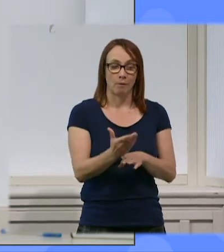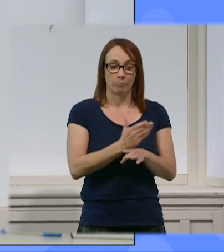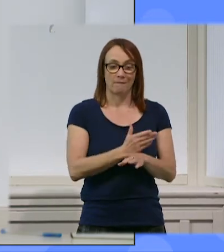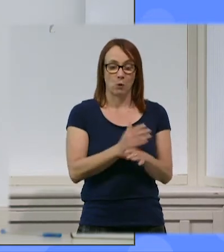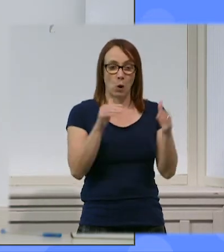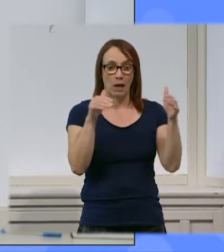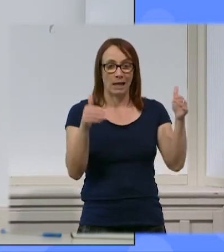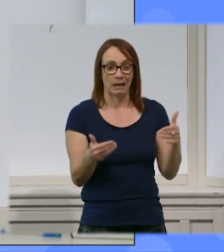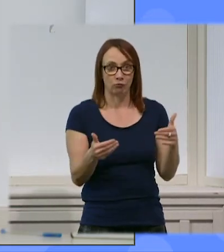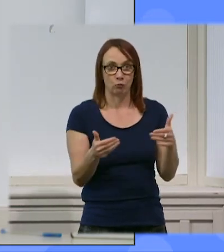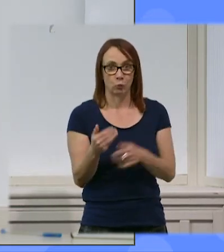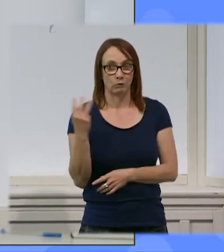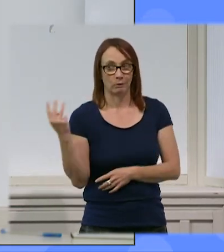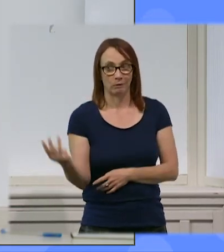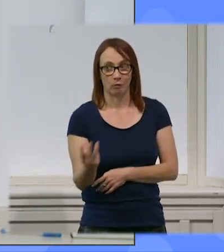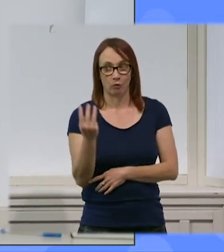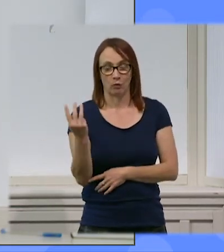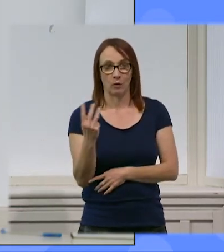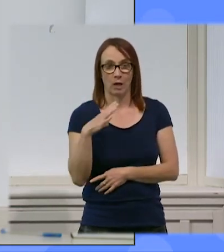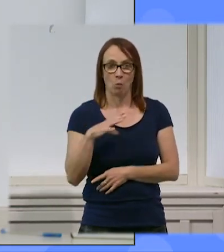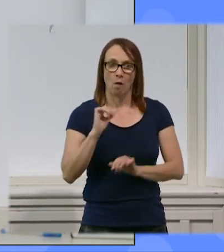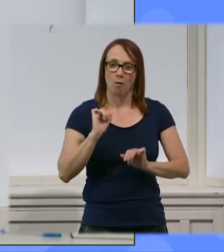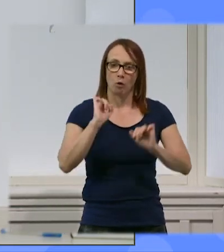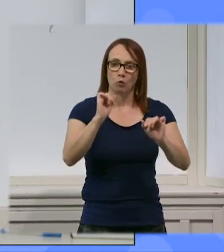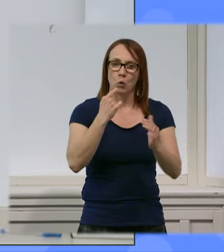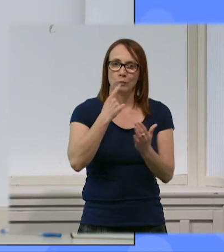like to return to your statement so there's a really a huge amount in the